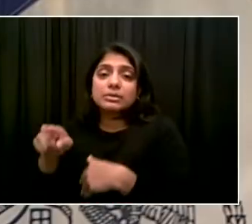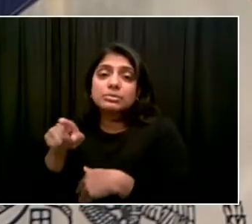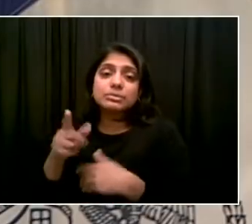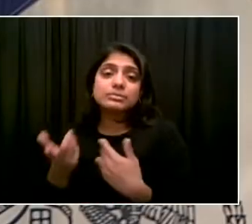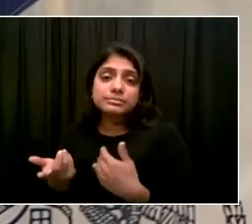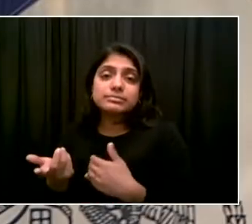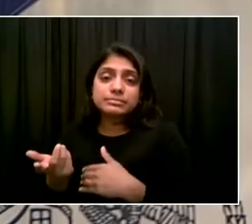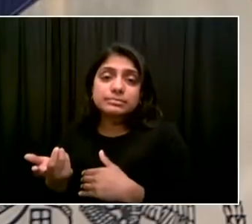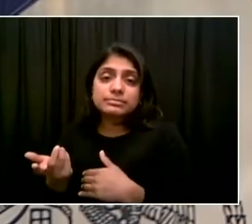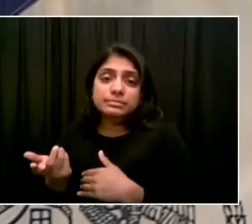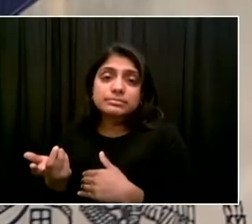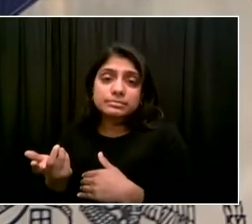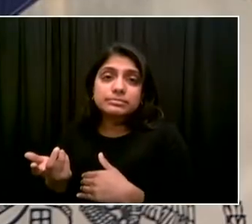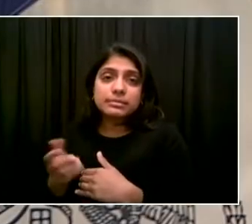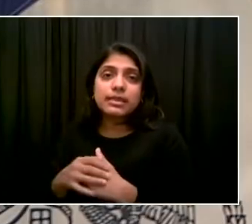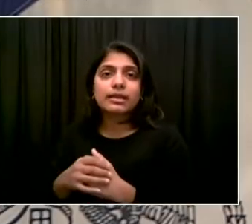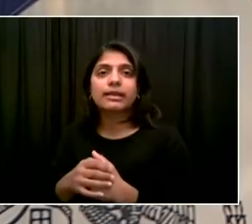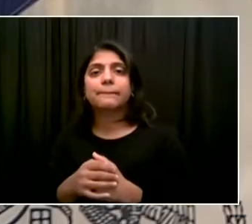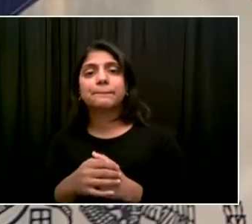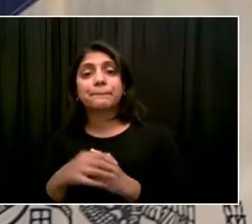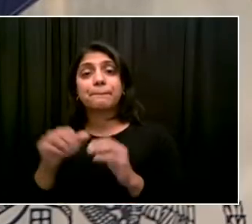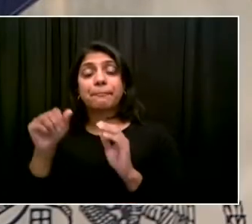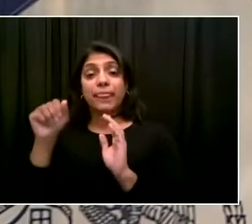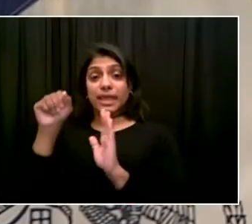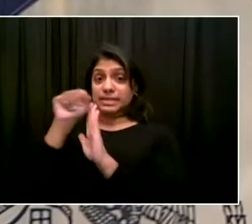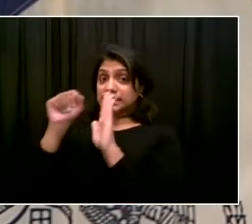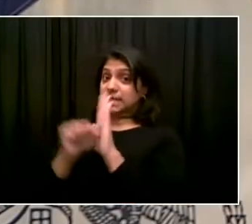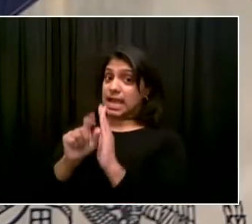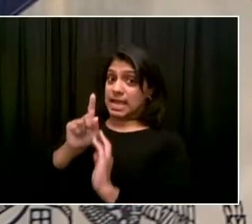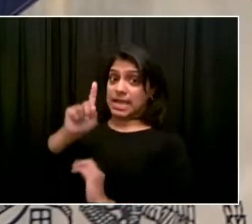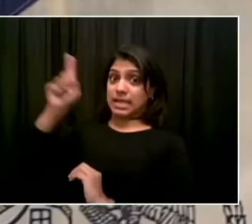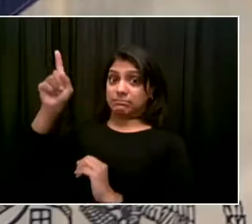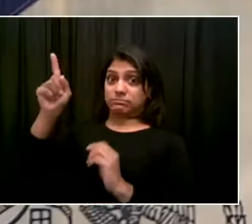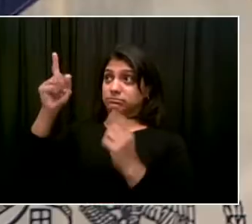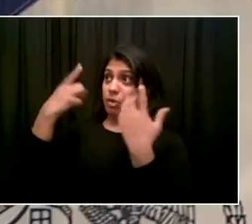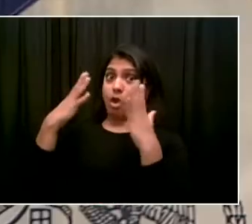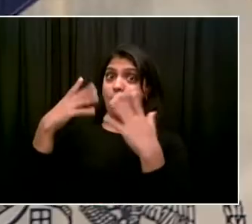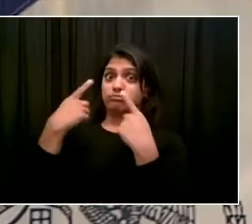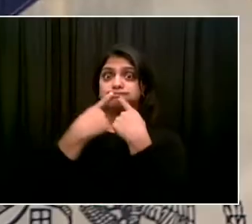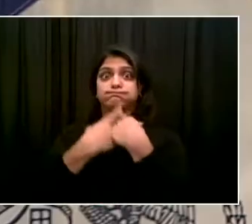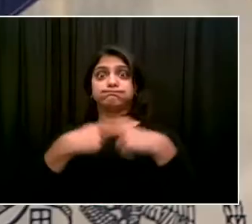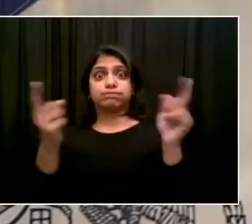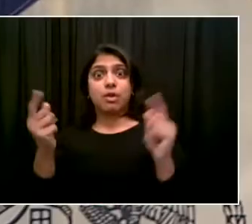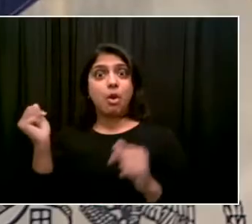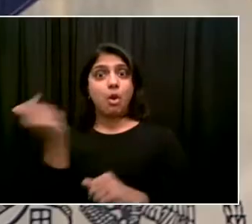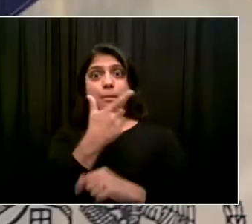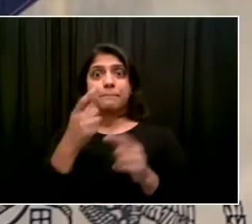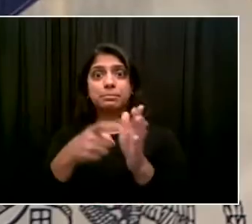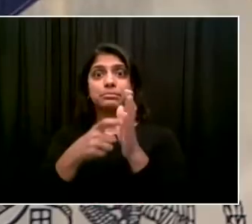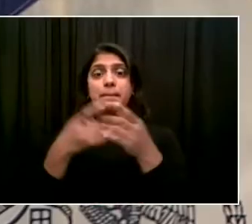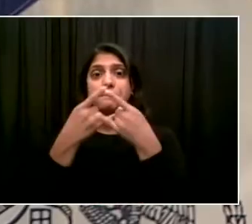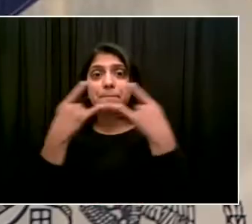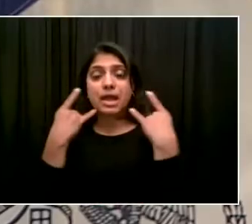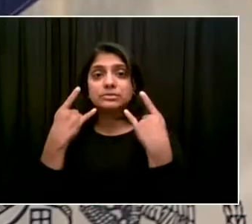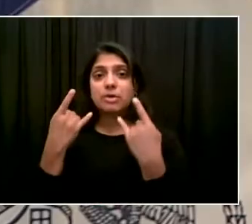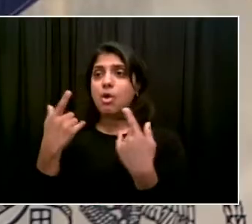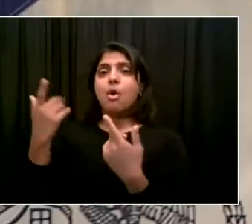TO PENALTIES AT ALL. ARE THE MASK MANDATES FROM THE STATE GOVERNMENT, WE TAKE IT VERY SERIOUSLY.